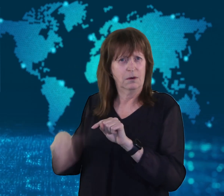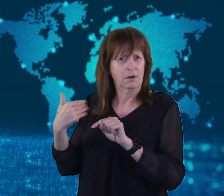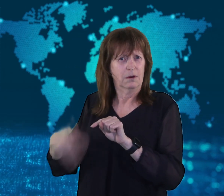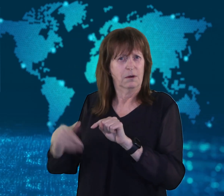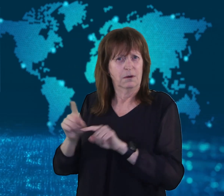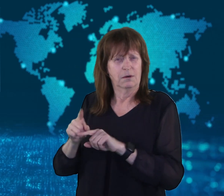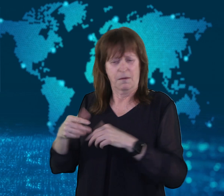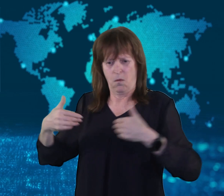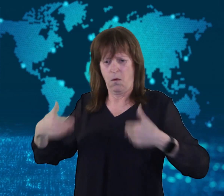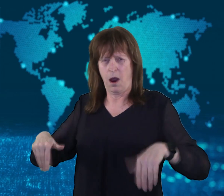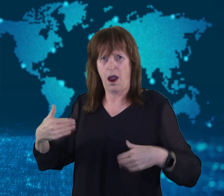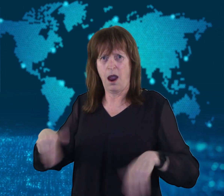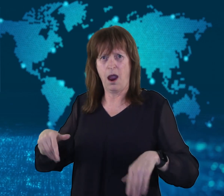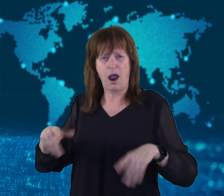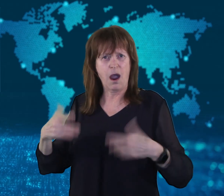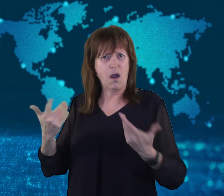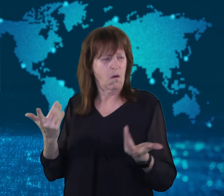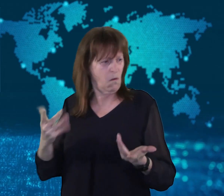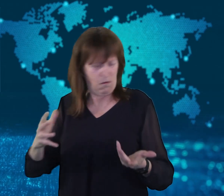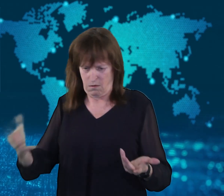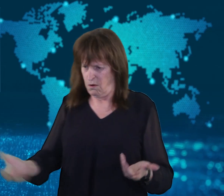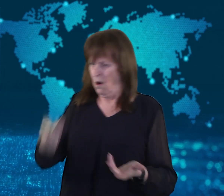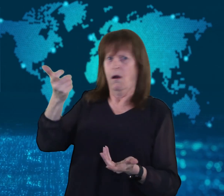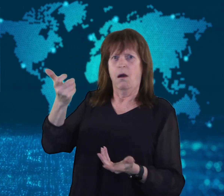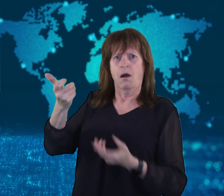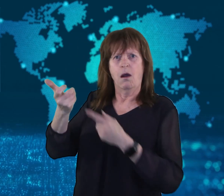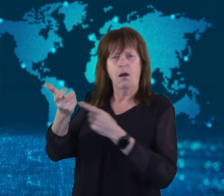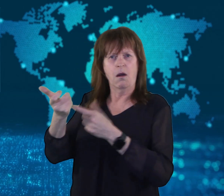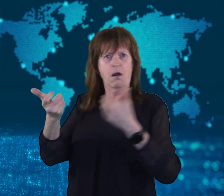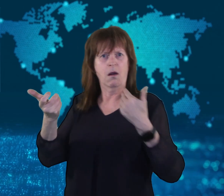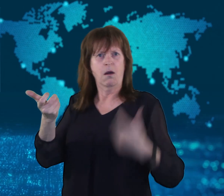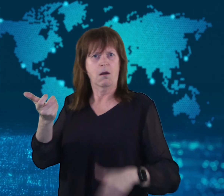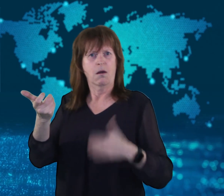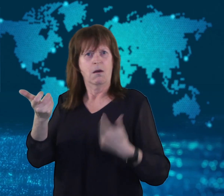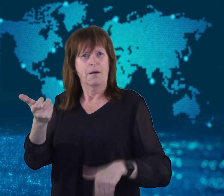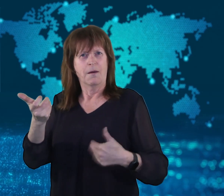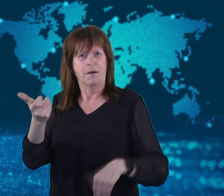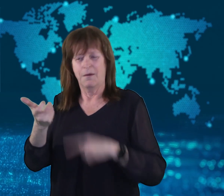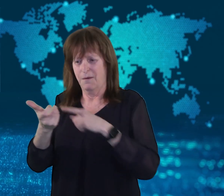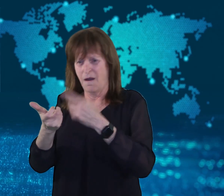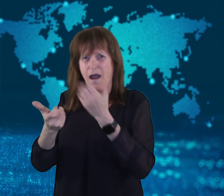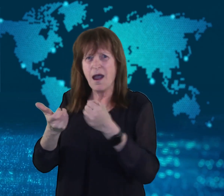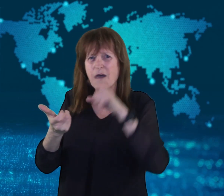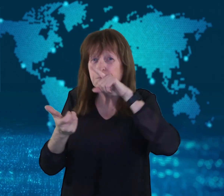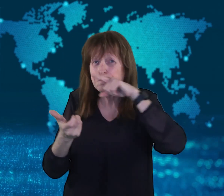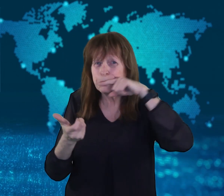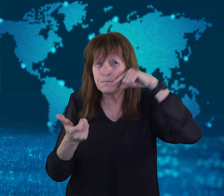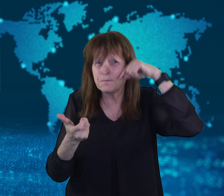The sphinx-like statue is considered to be a major archaeologist discovery.